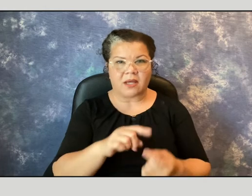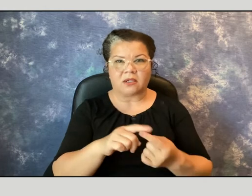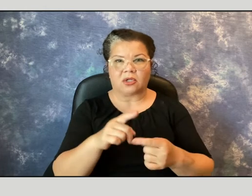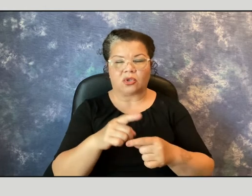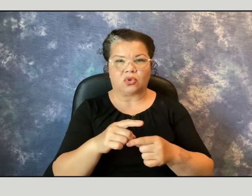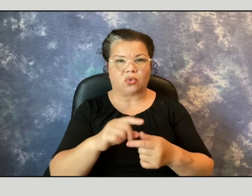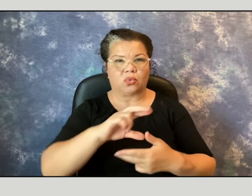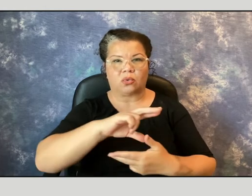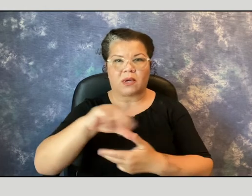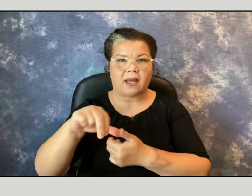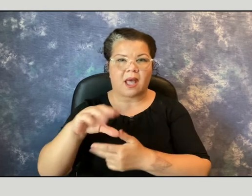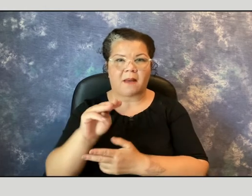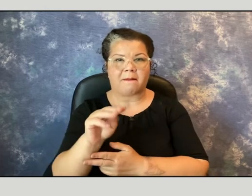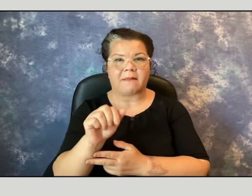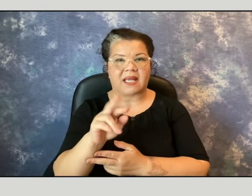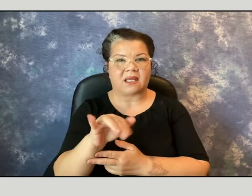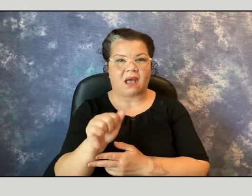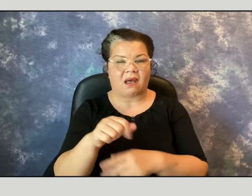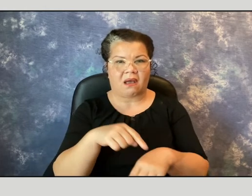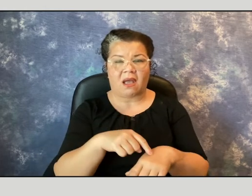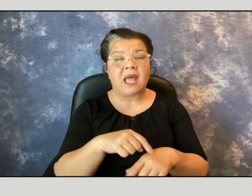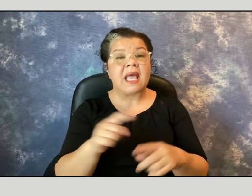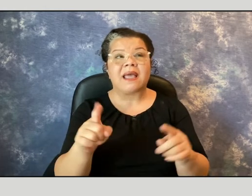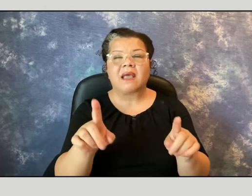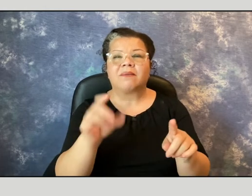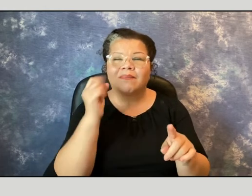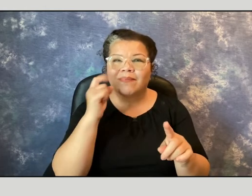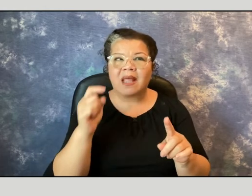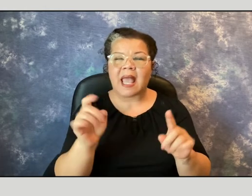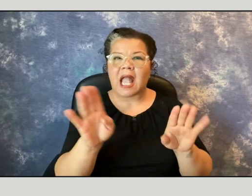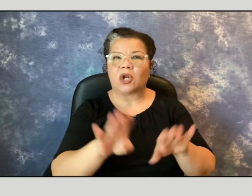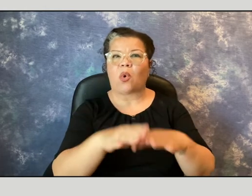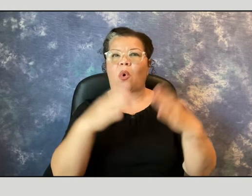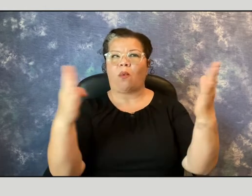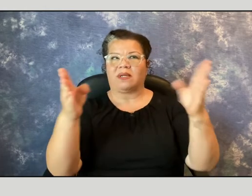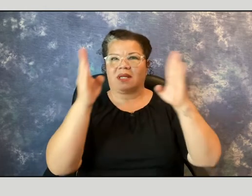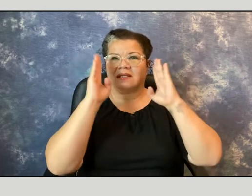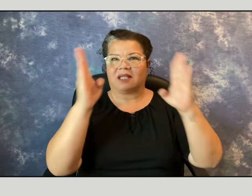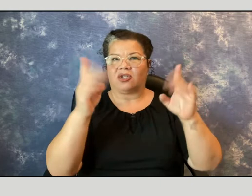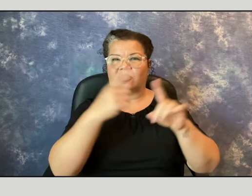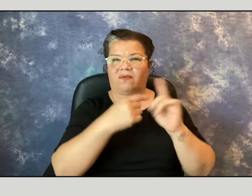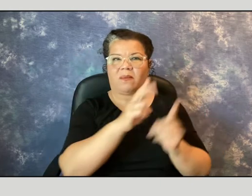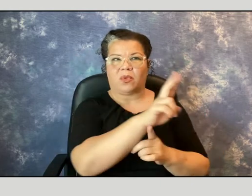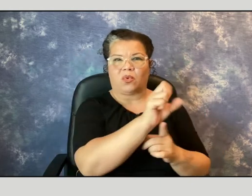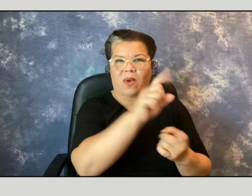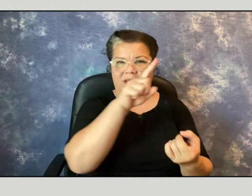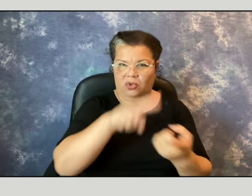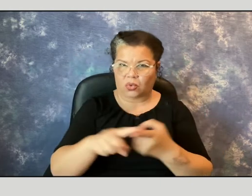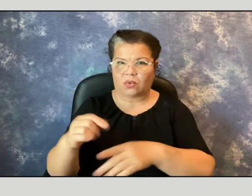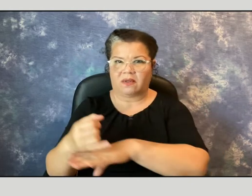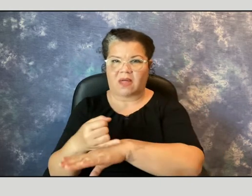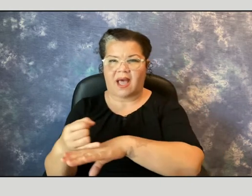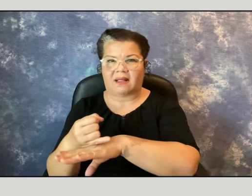It opened so much attention to the island and to the archipelago and to the diaspora,